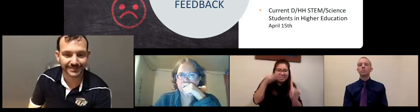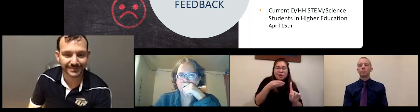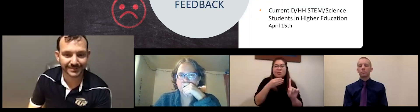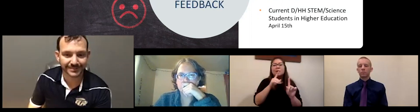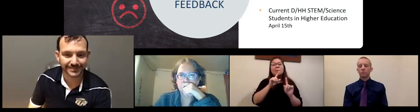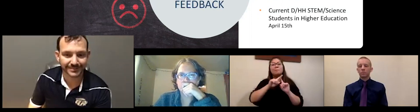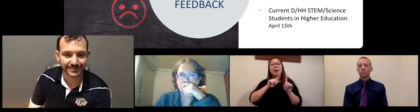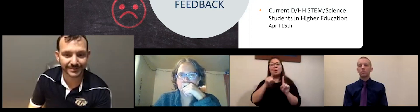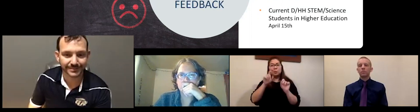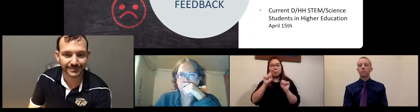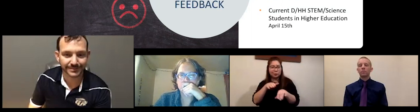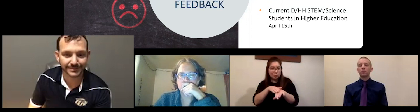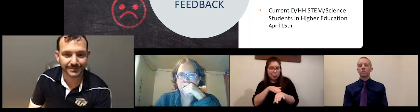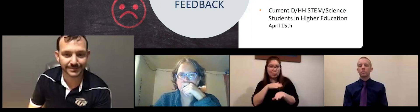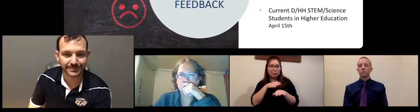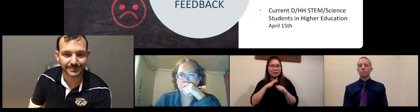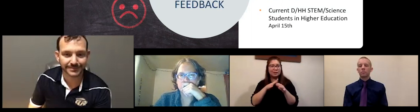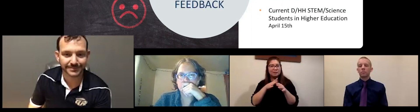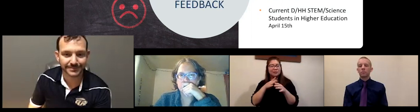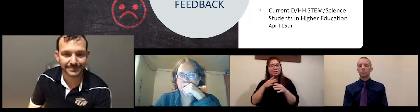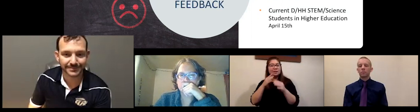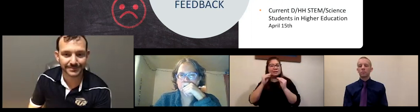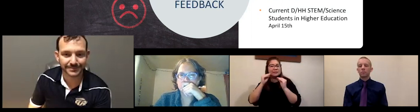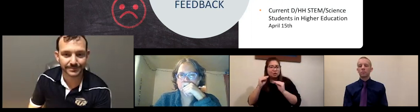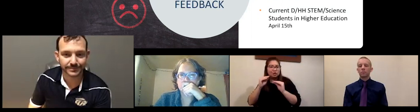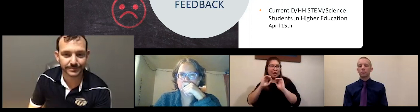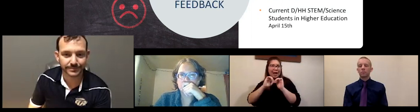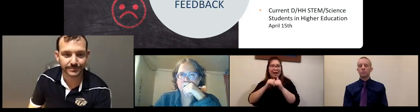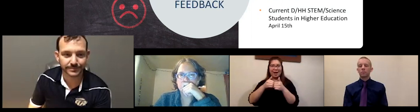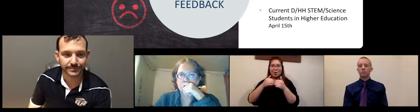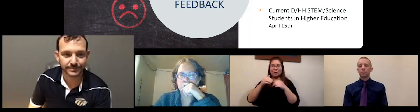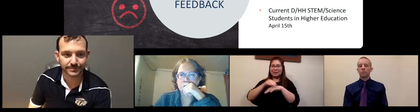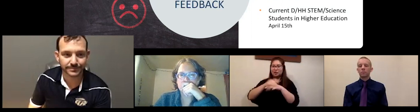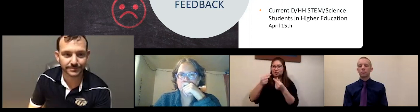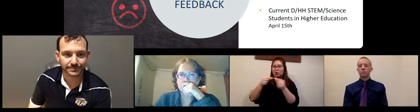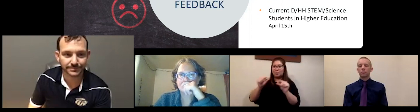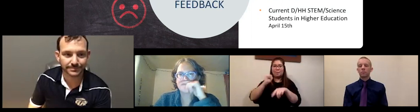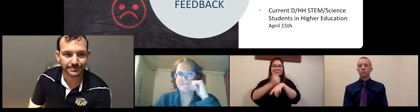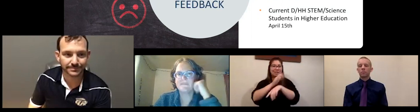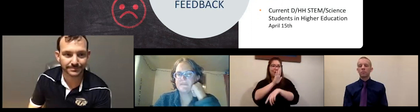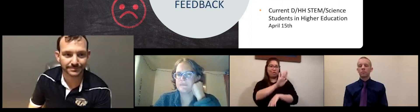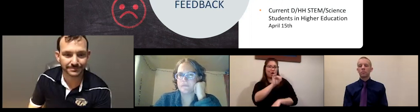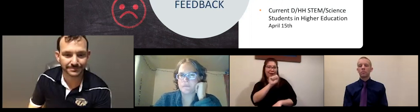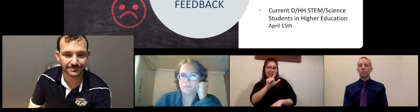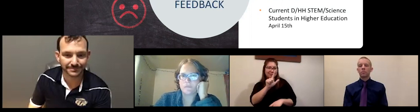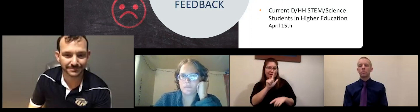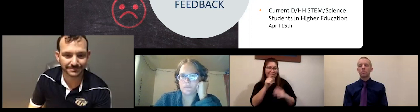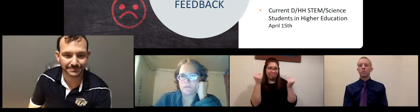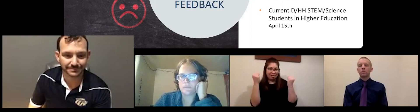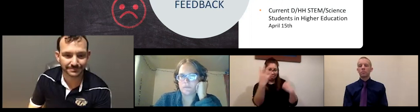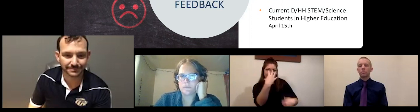You can slowly teach how to follow English grammar based on their ASL on video.